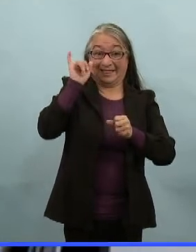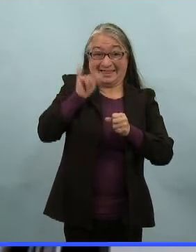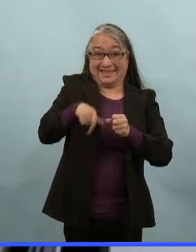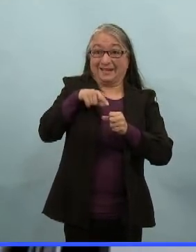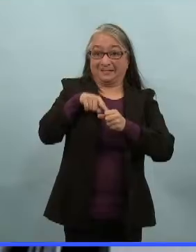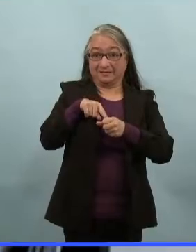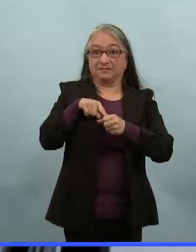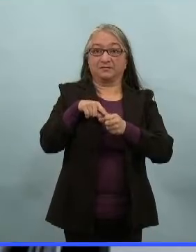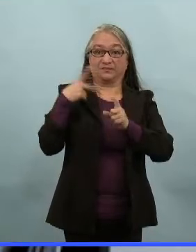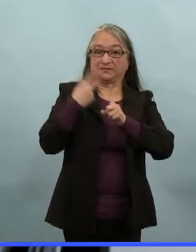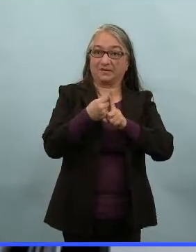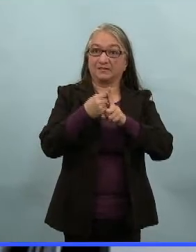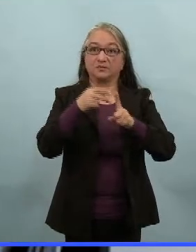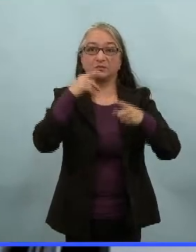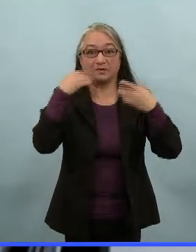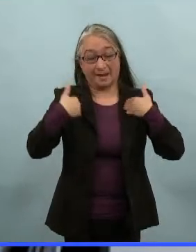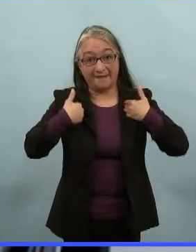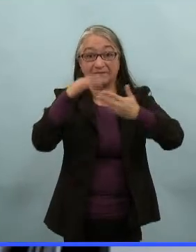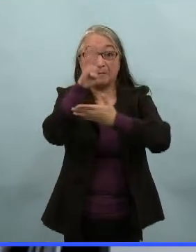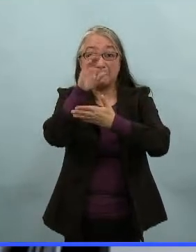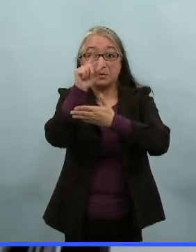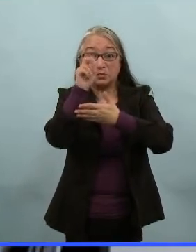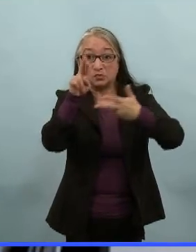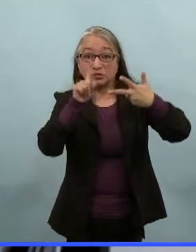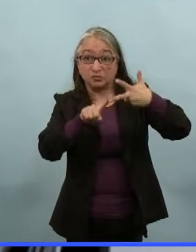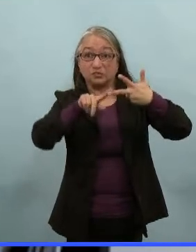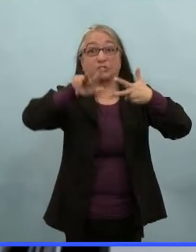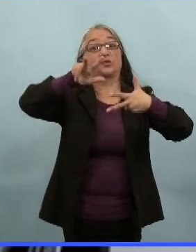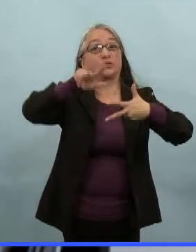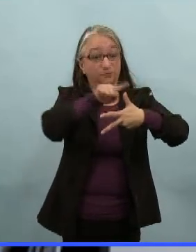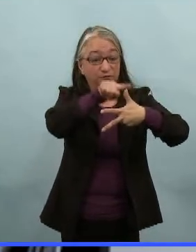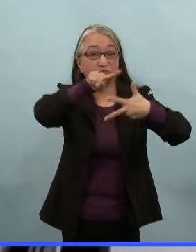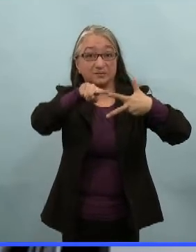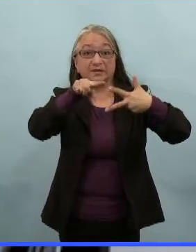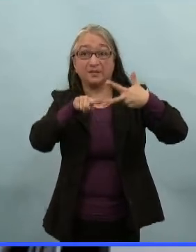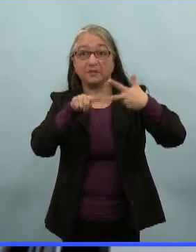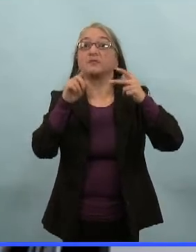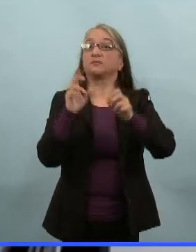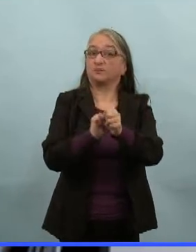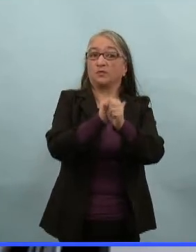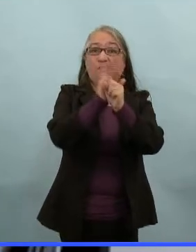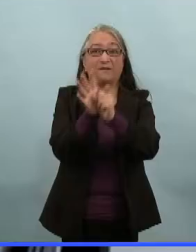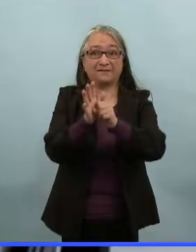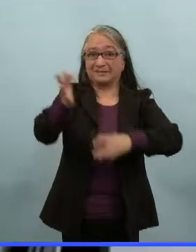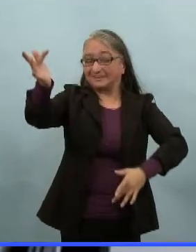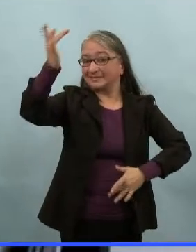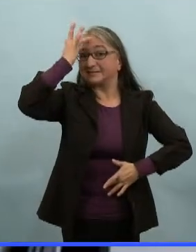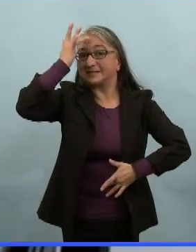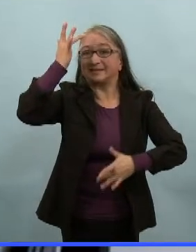will experience significantly less severe covet symptoms and outcomes